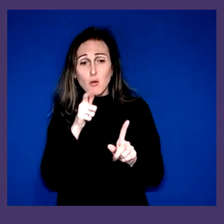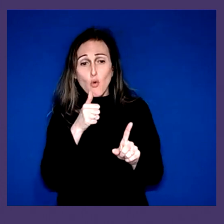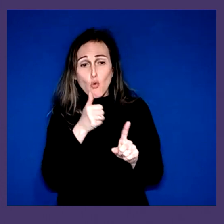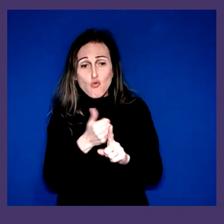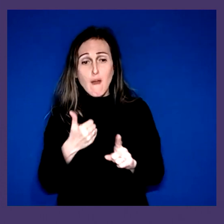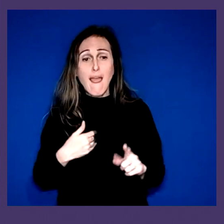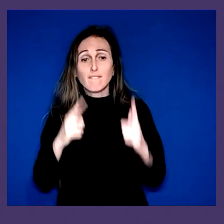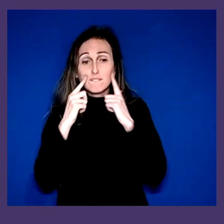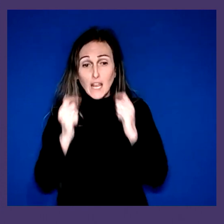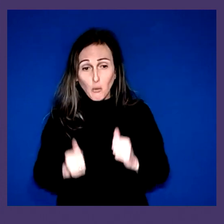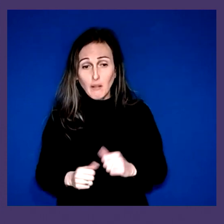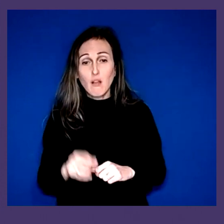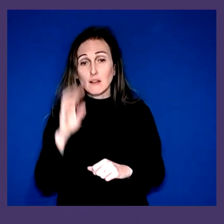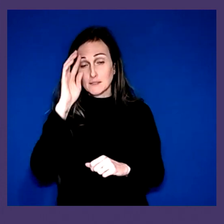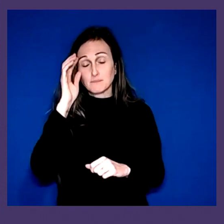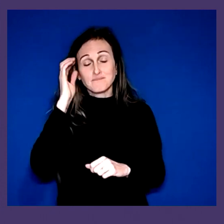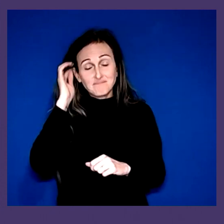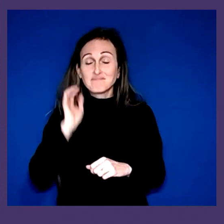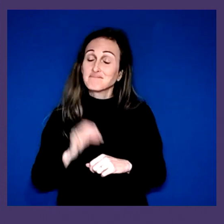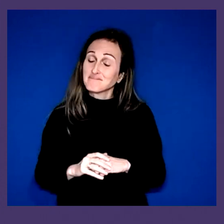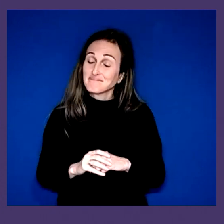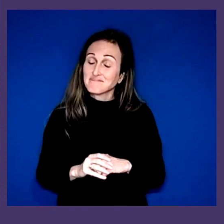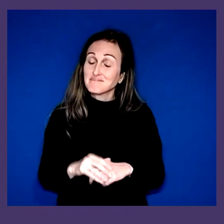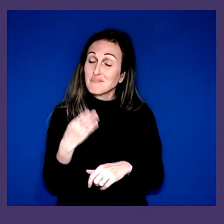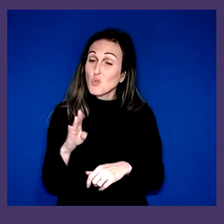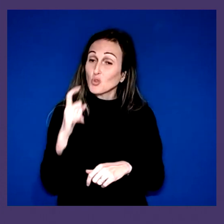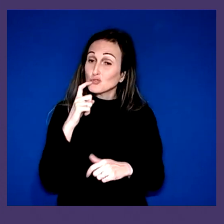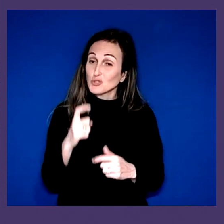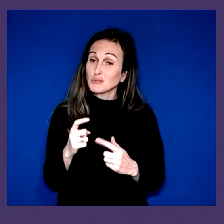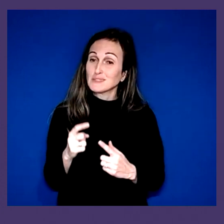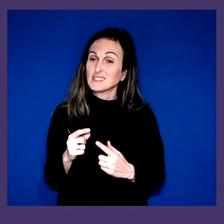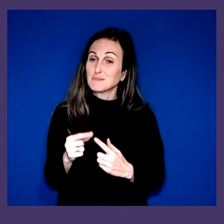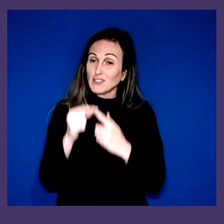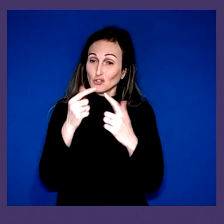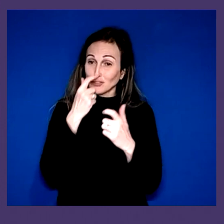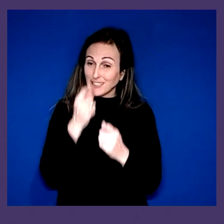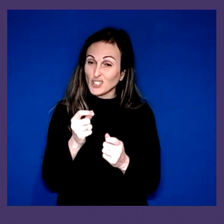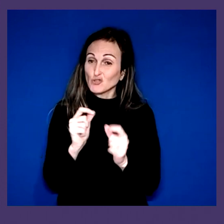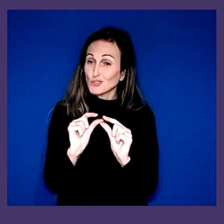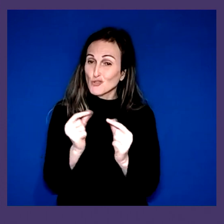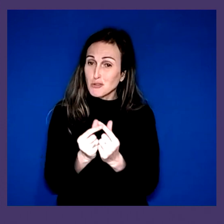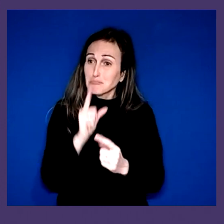actually accepted our request, and that was the beginning of Bluetooth Low Energy Audio.